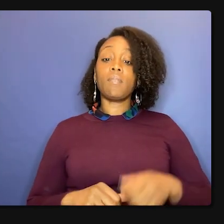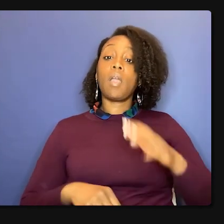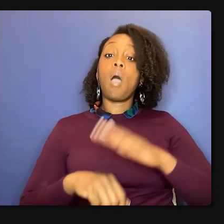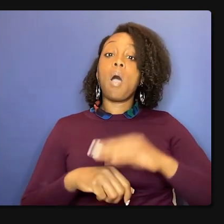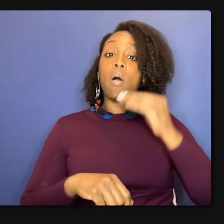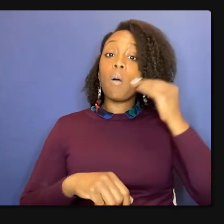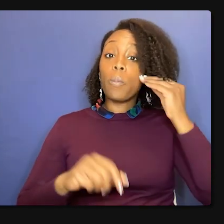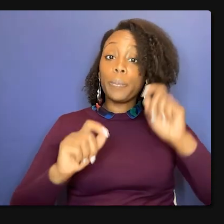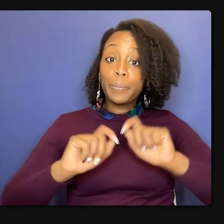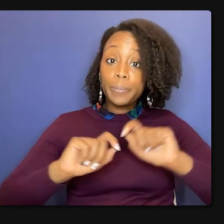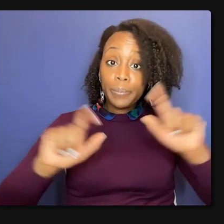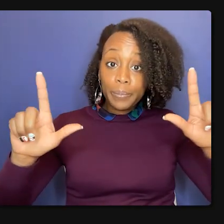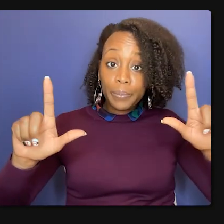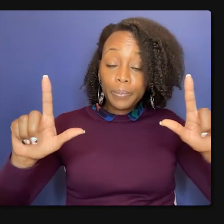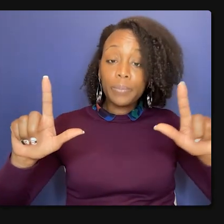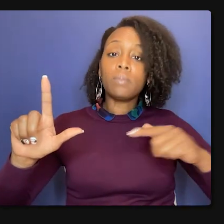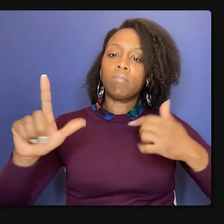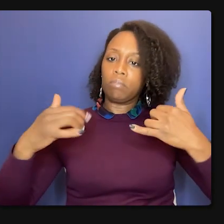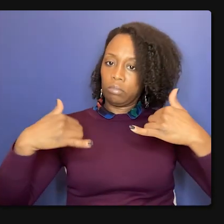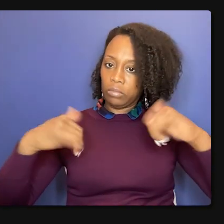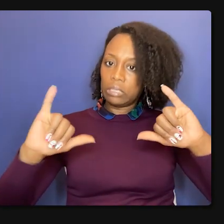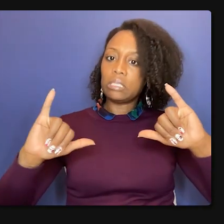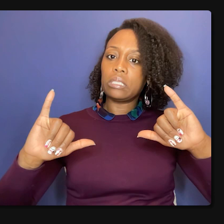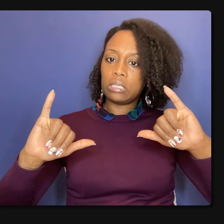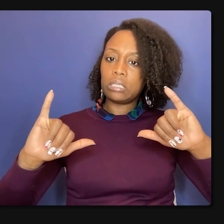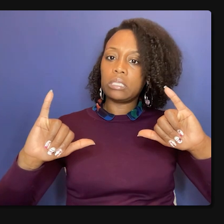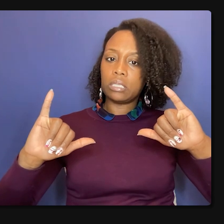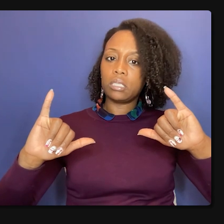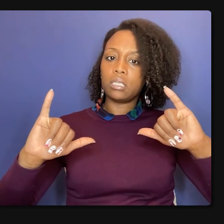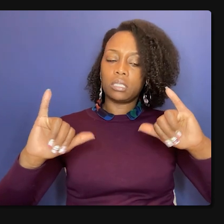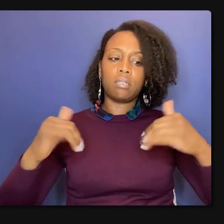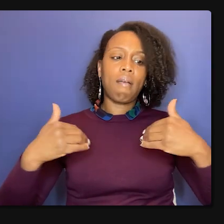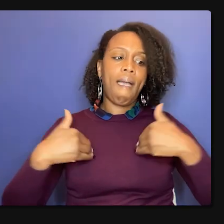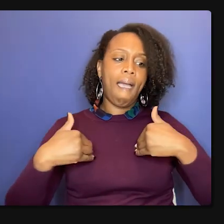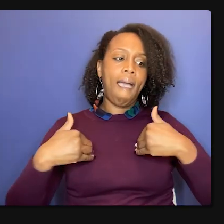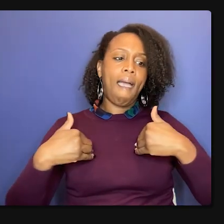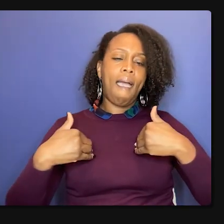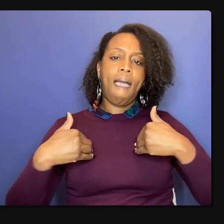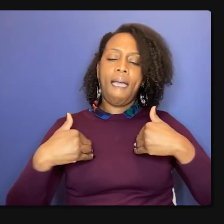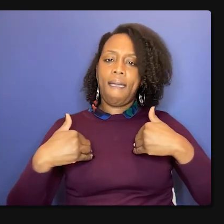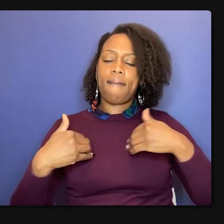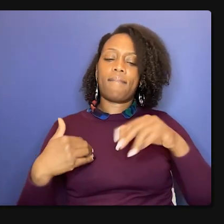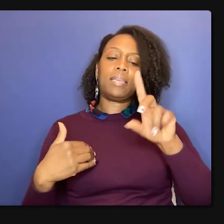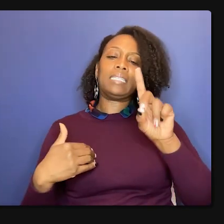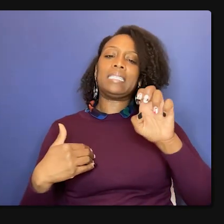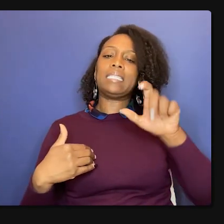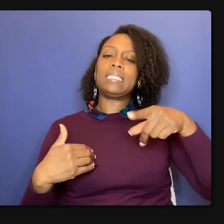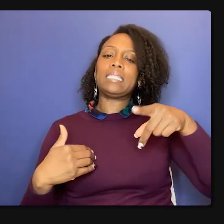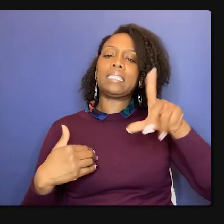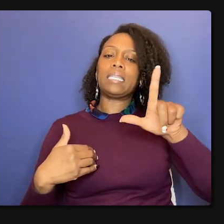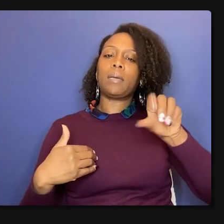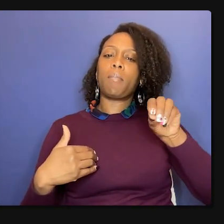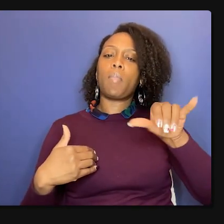On the home screen, you still have this deployment input box